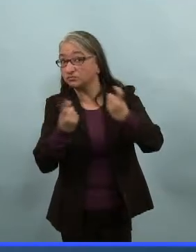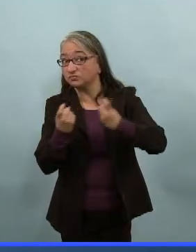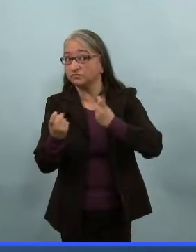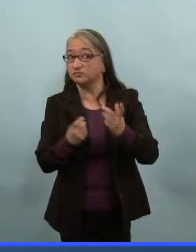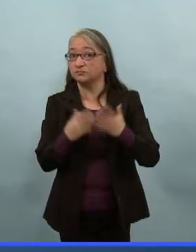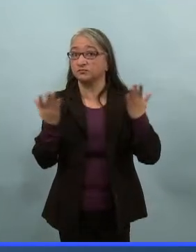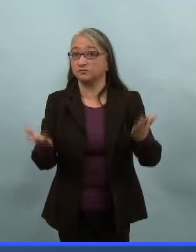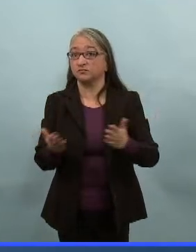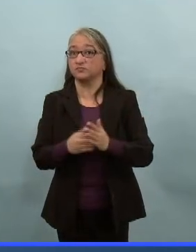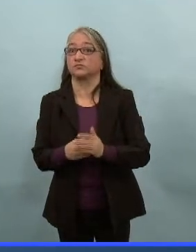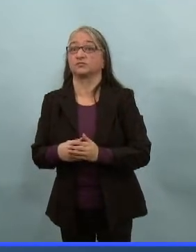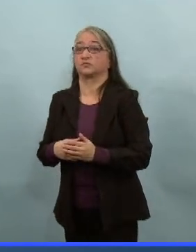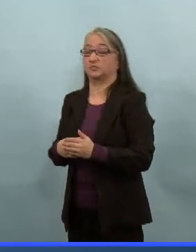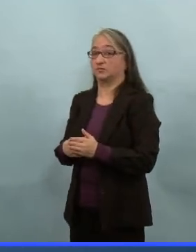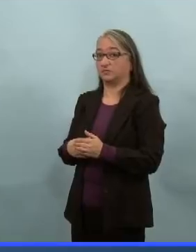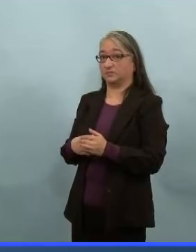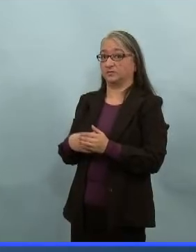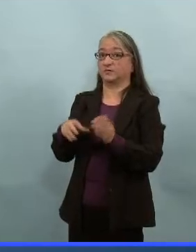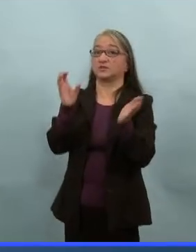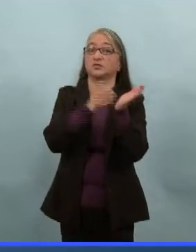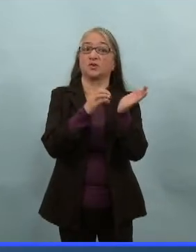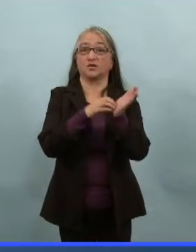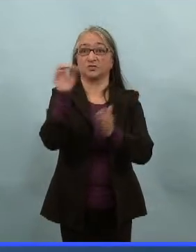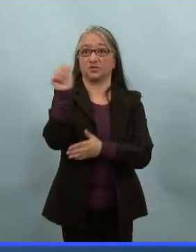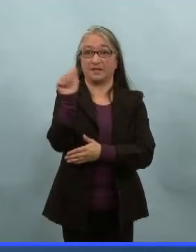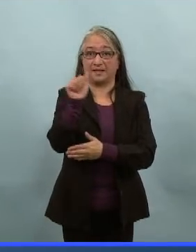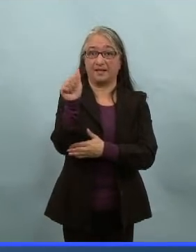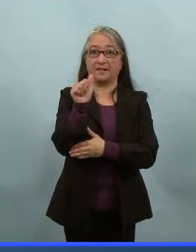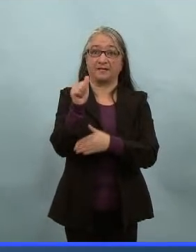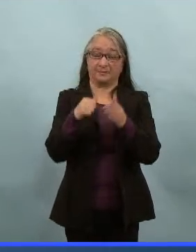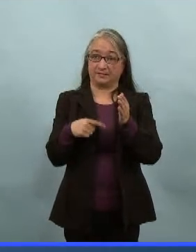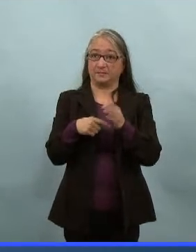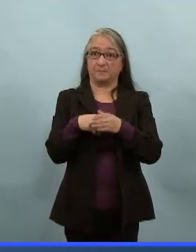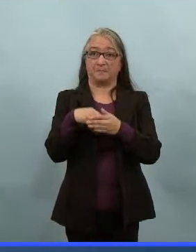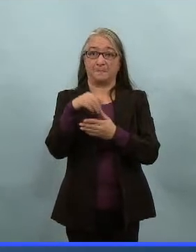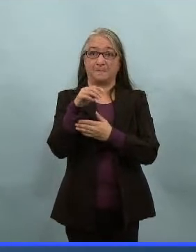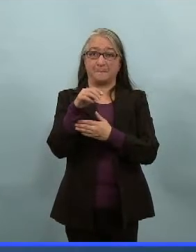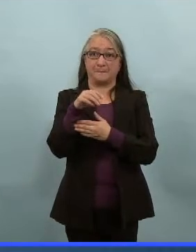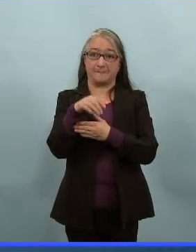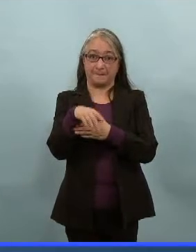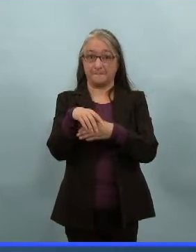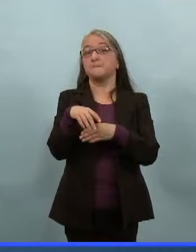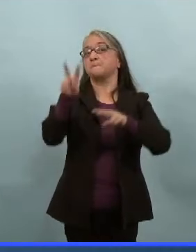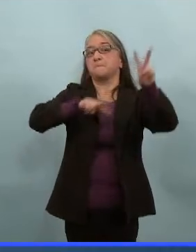about modeling yesterday saying that it would be ready in about 24 hours which is today what does